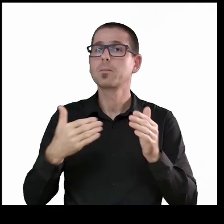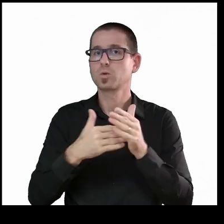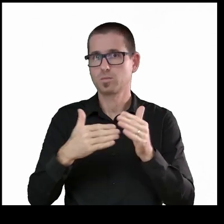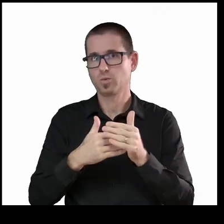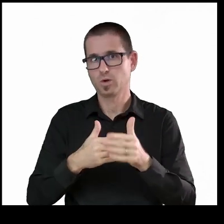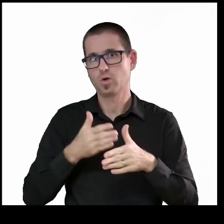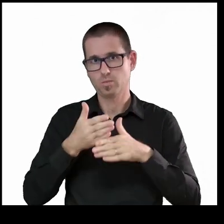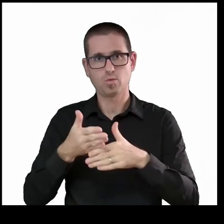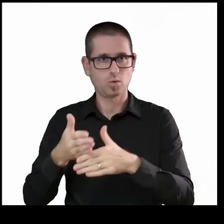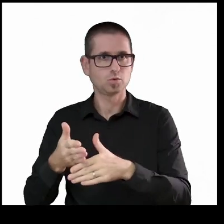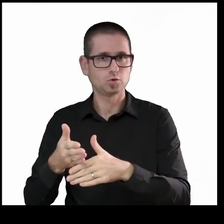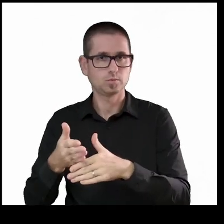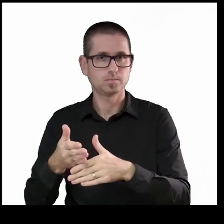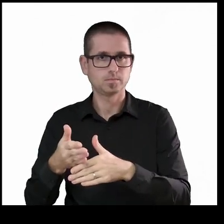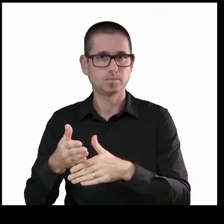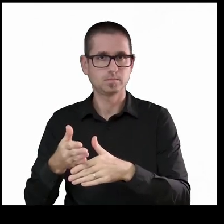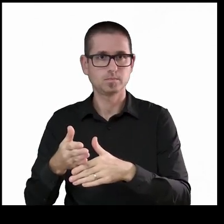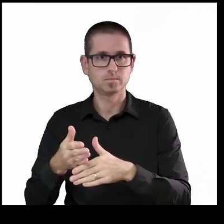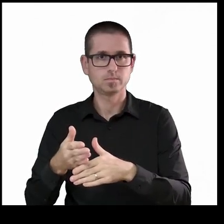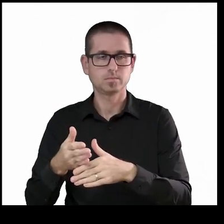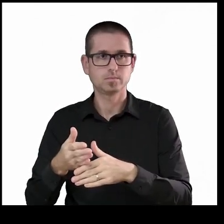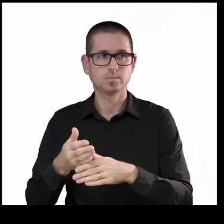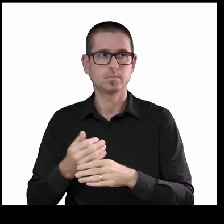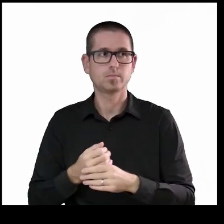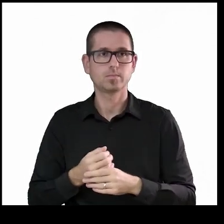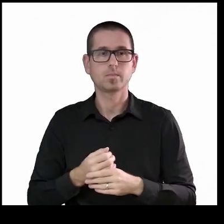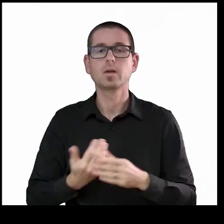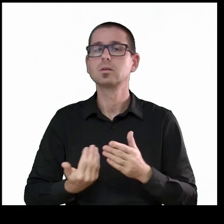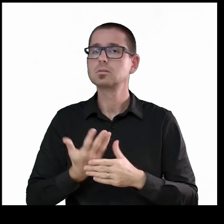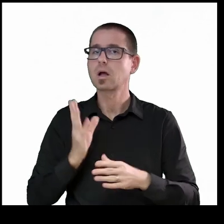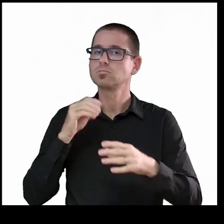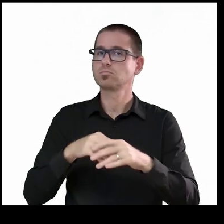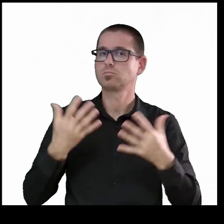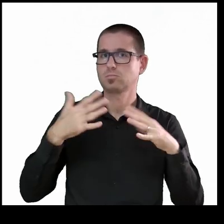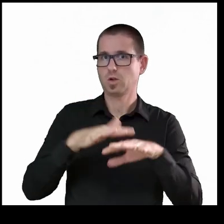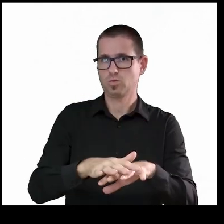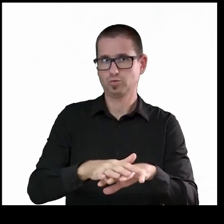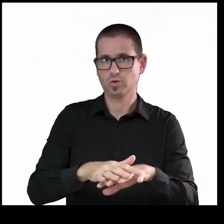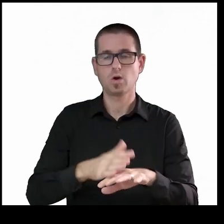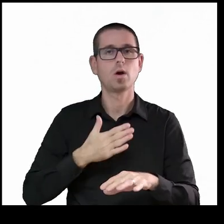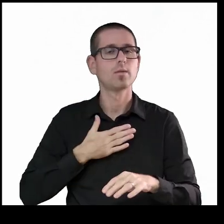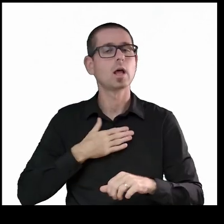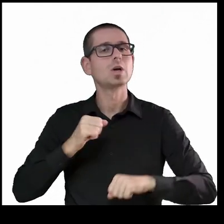help to be included in our very dynamic society.